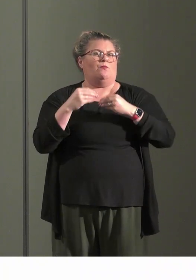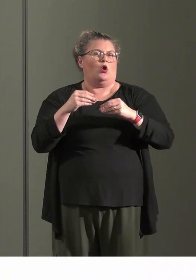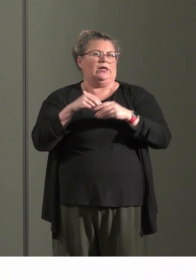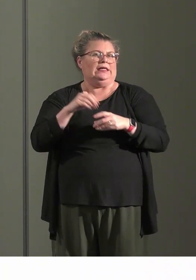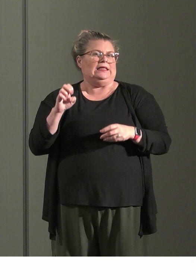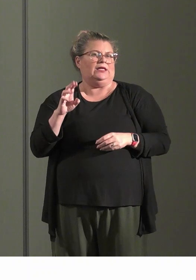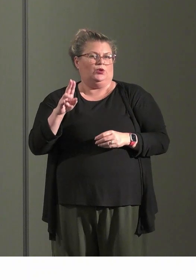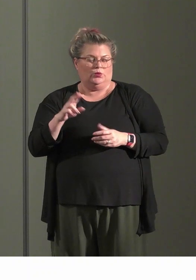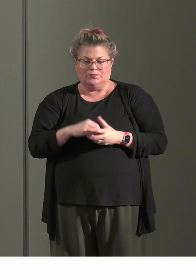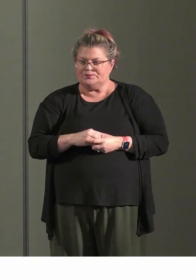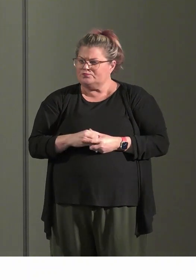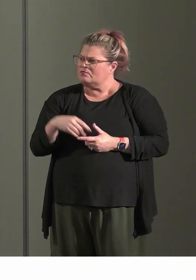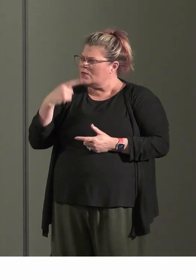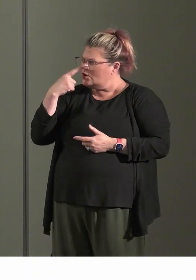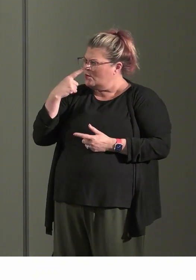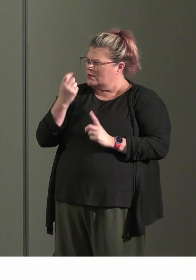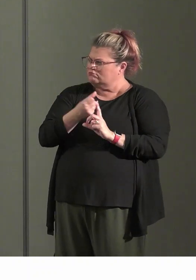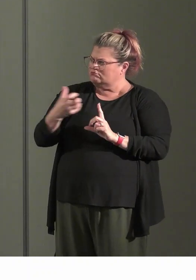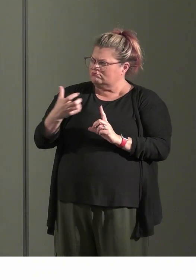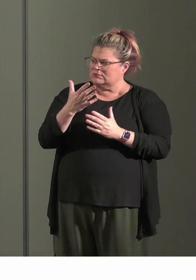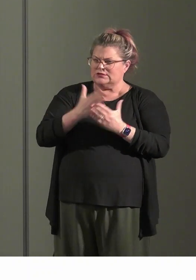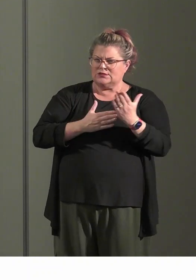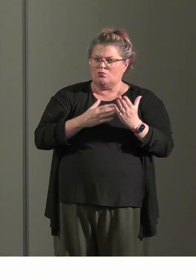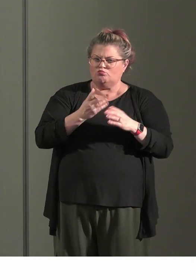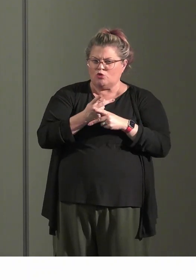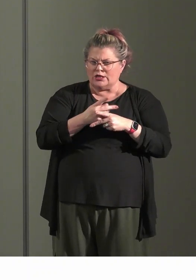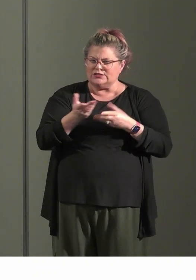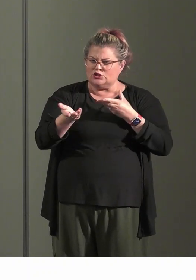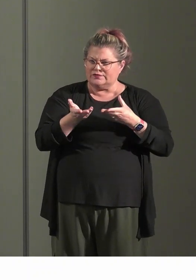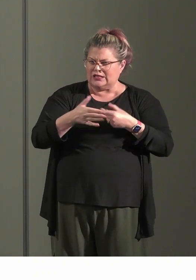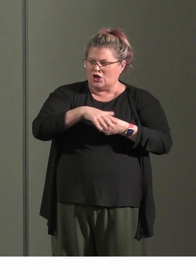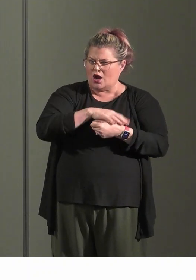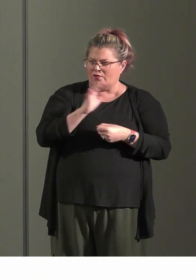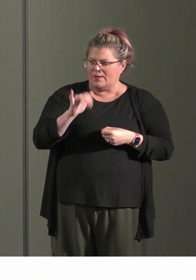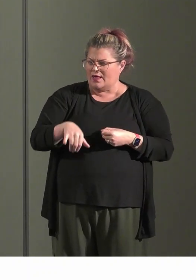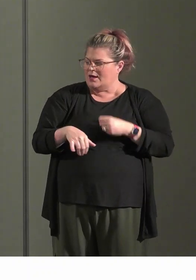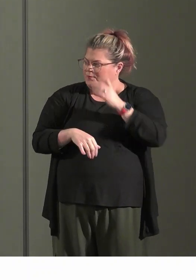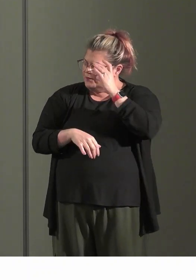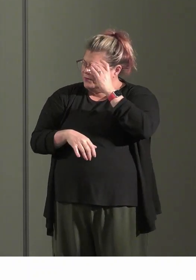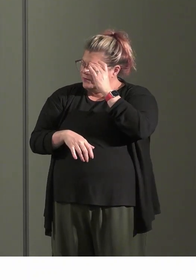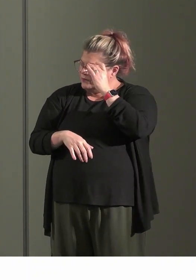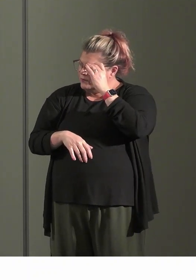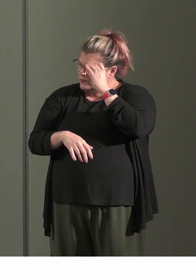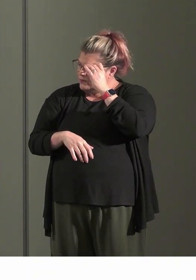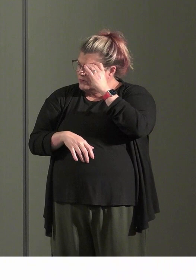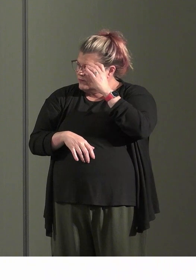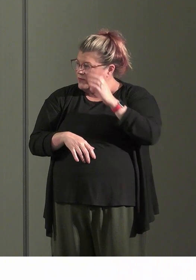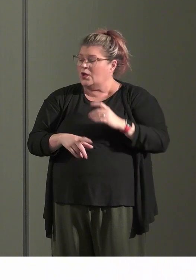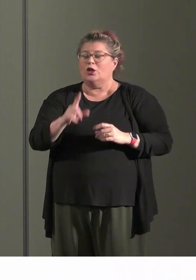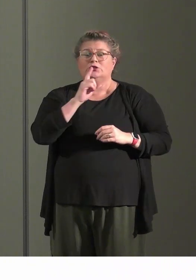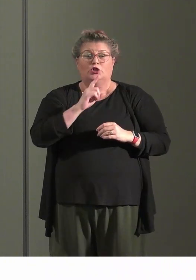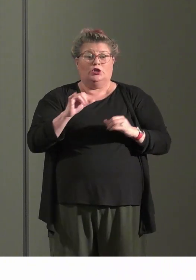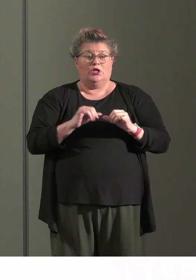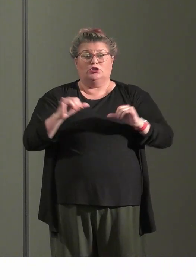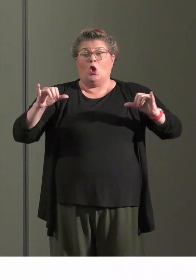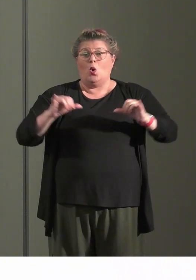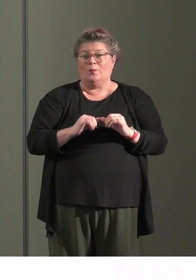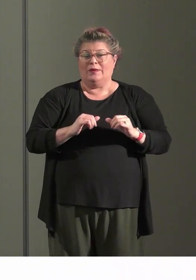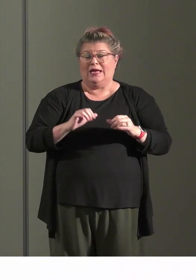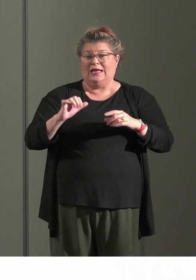the sample products and services covered? >> BRANDON: . Scoping exercise to determine which